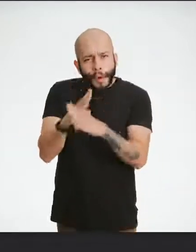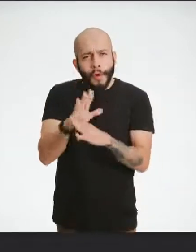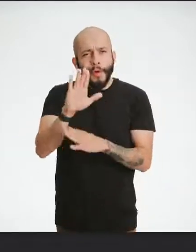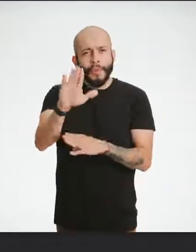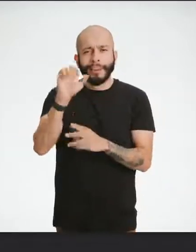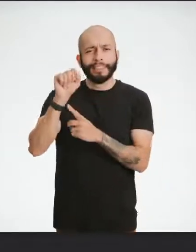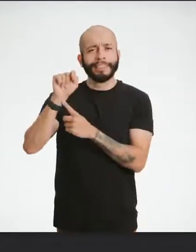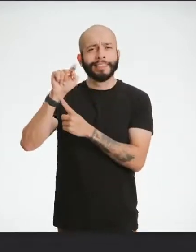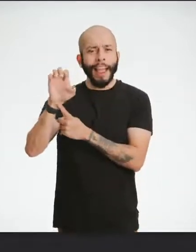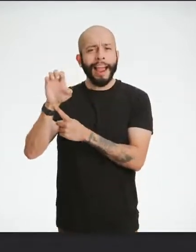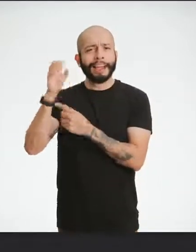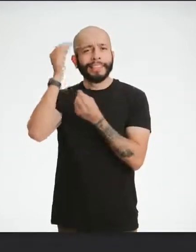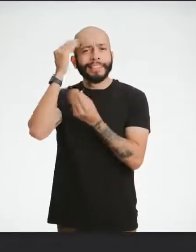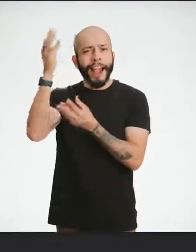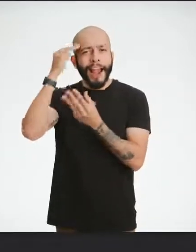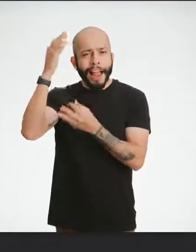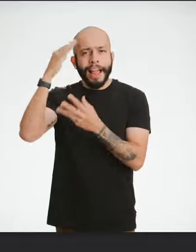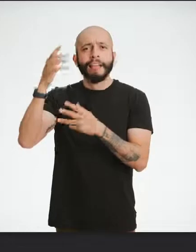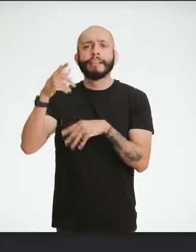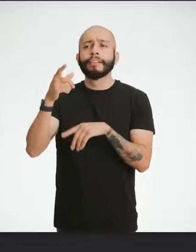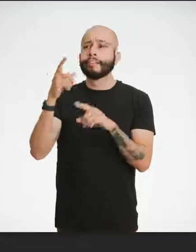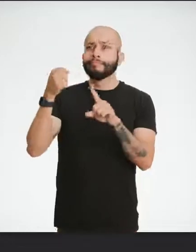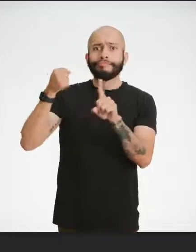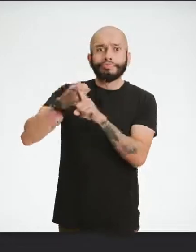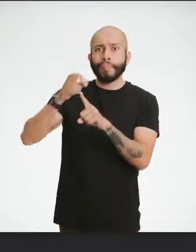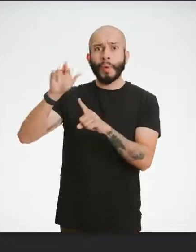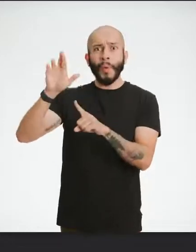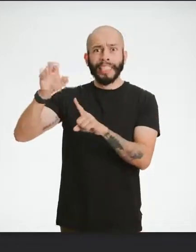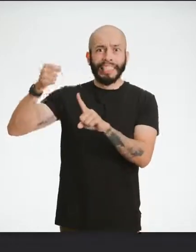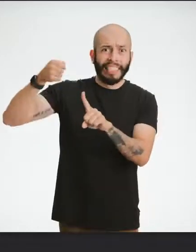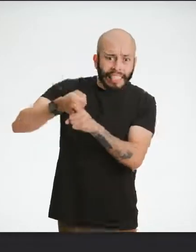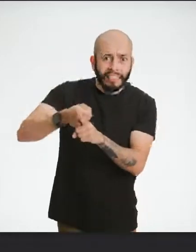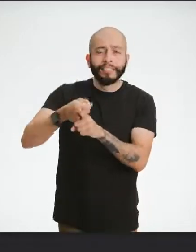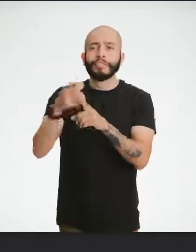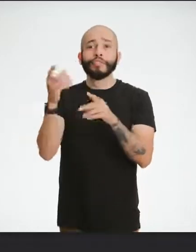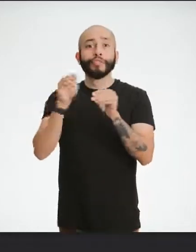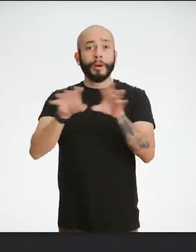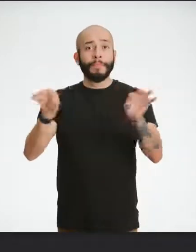Just as actors help Swift protect your state data from race conditions, distributed actors